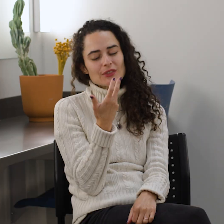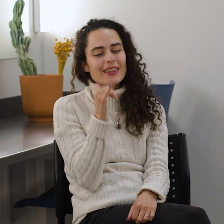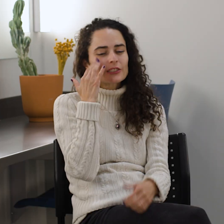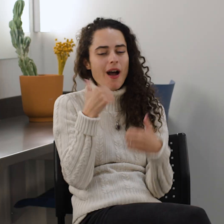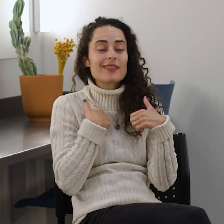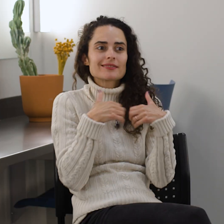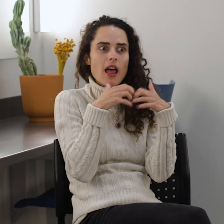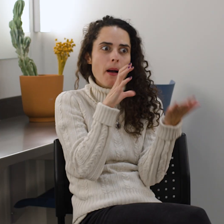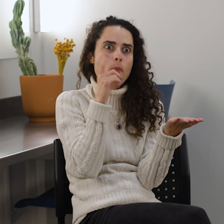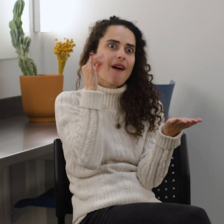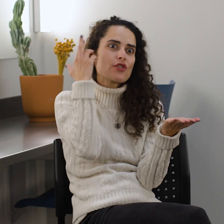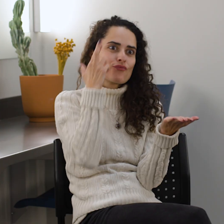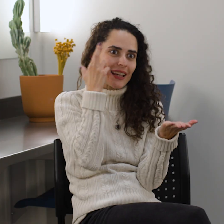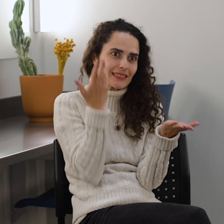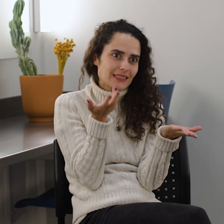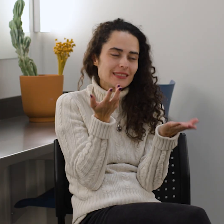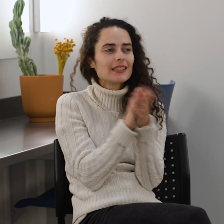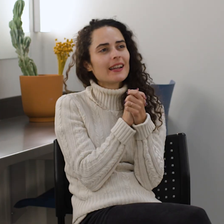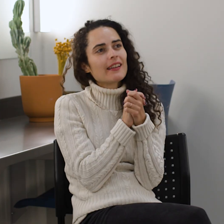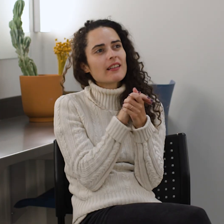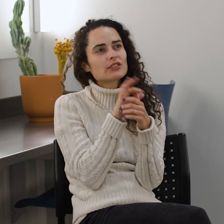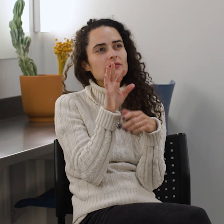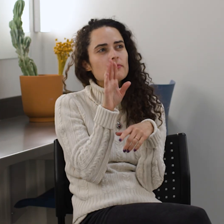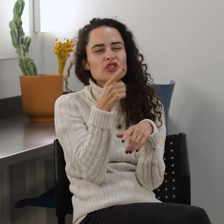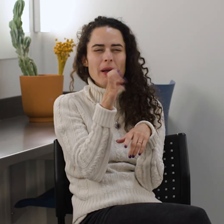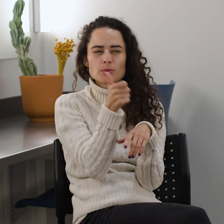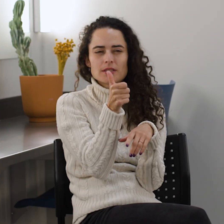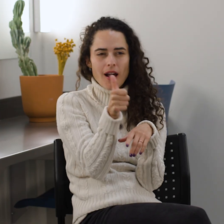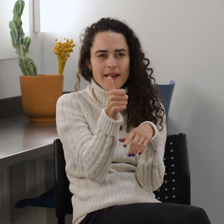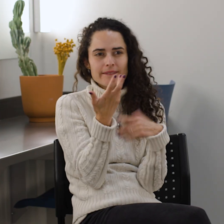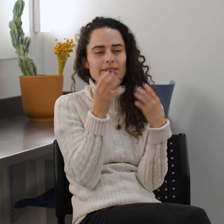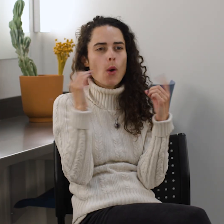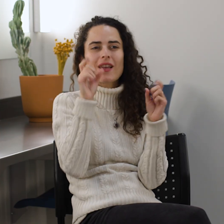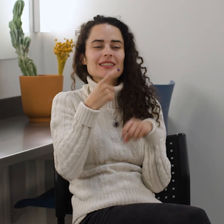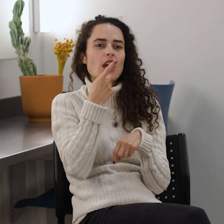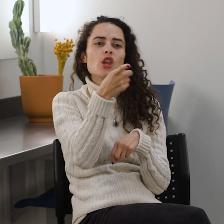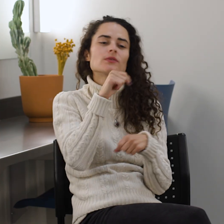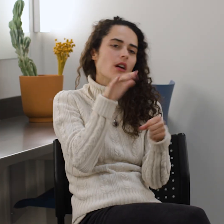I think that's a big part of why I set up the company. To encourage people to be themselves. No one can